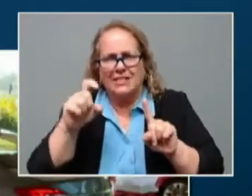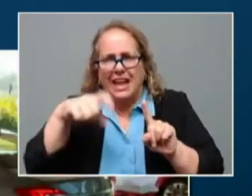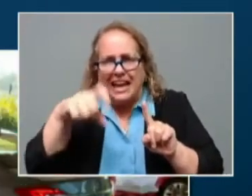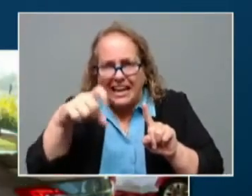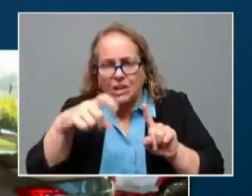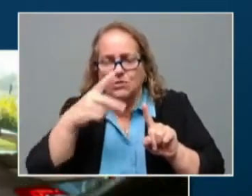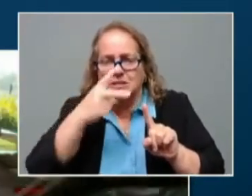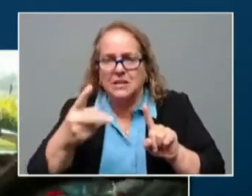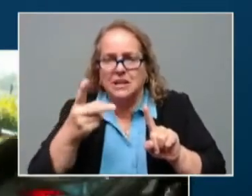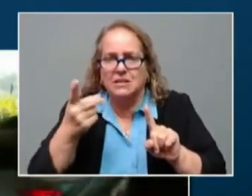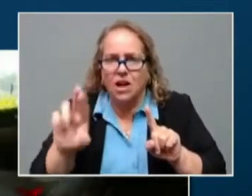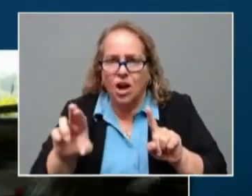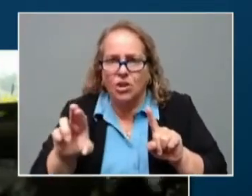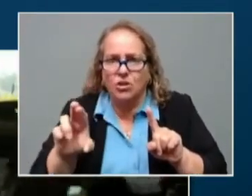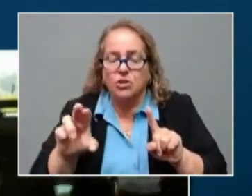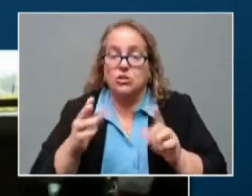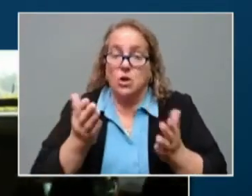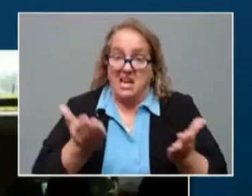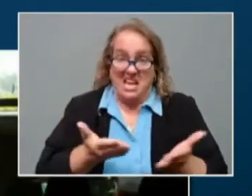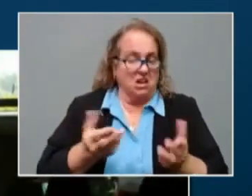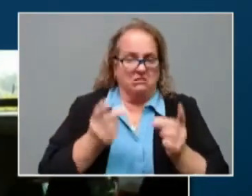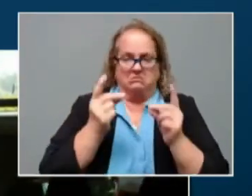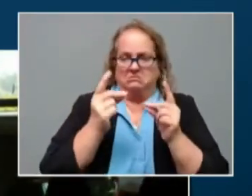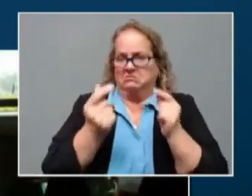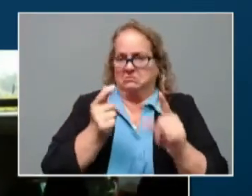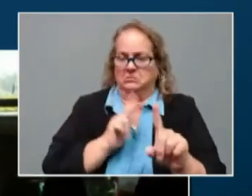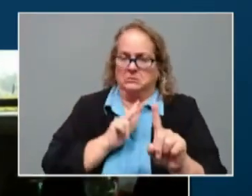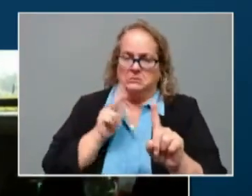were able to get people in and out really quickly and actually relieve